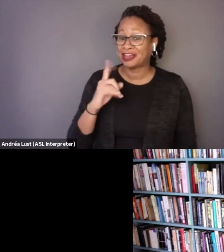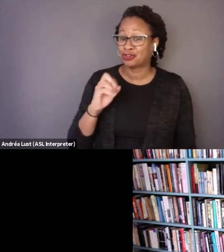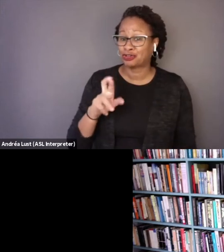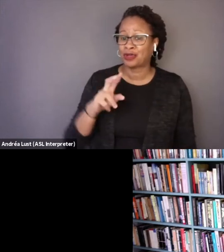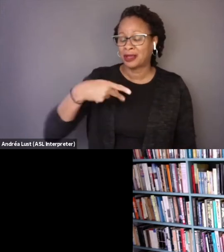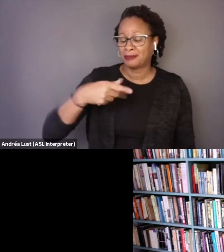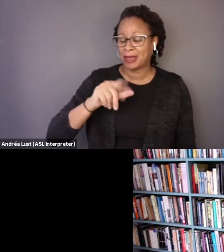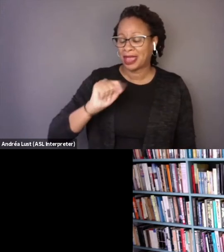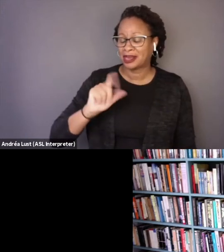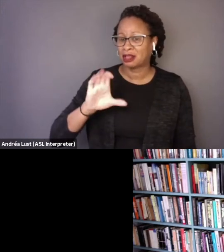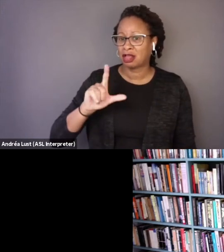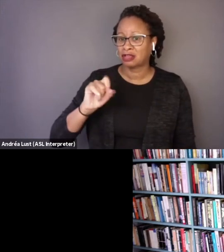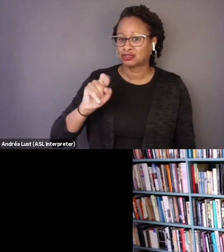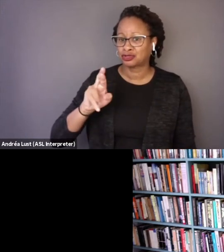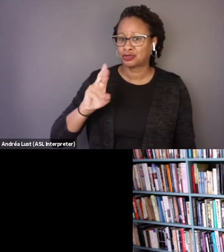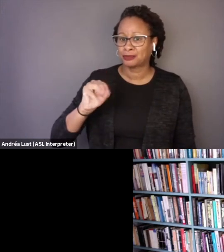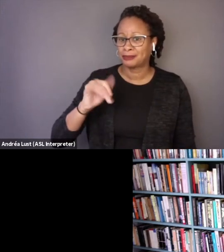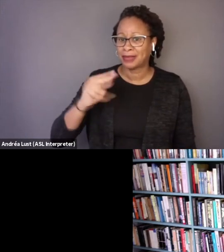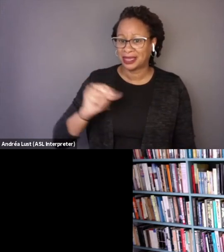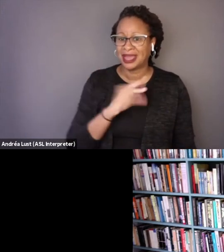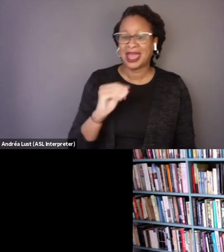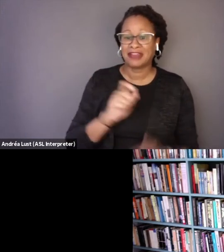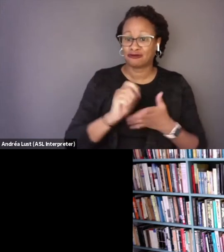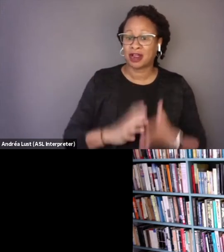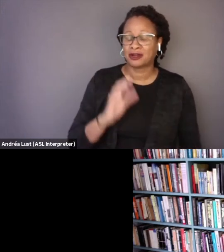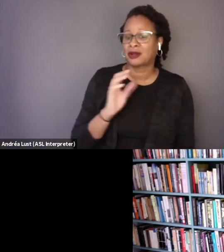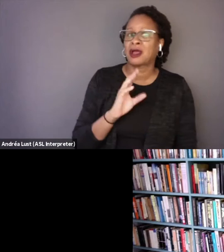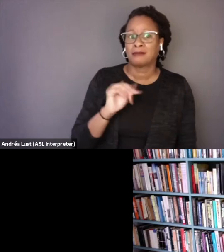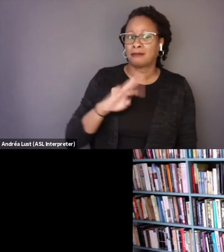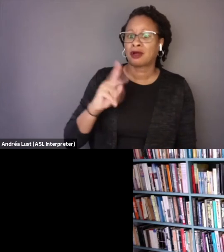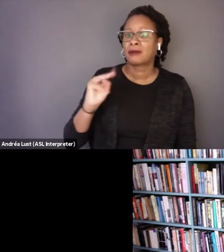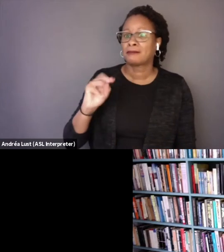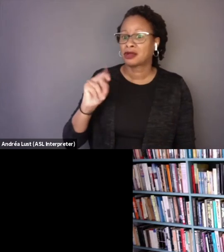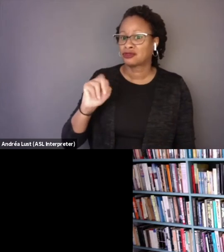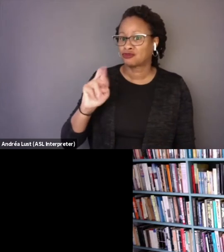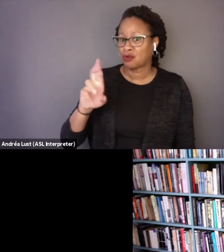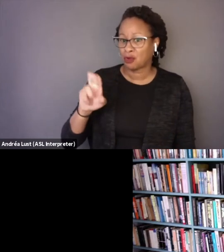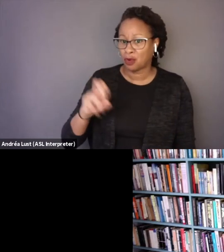and writer, Mark Monroe, it was about reading all of that and listening and trying to learn from him,